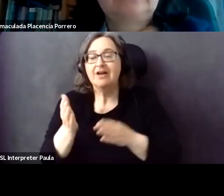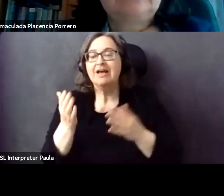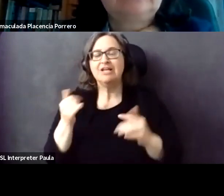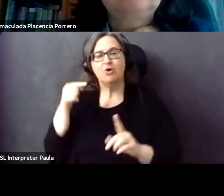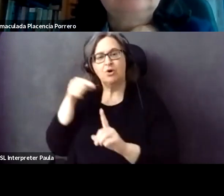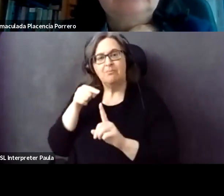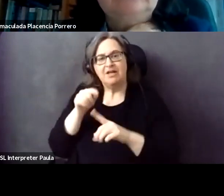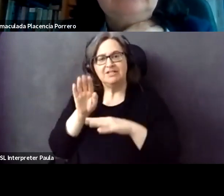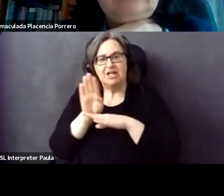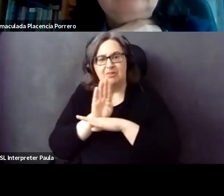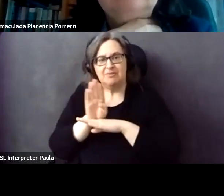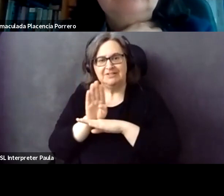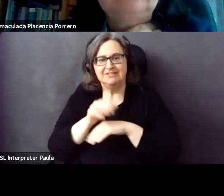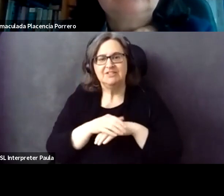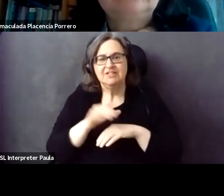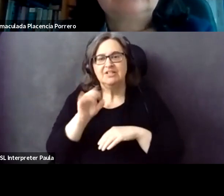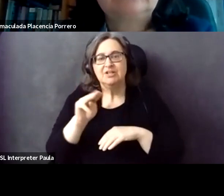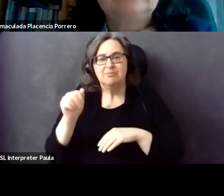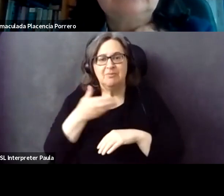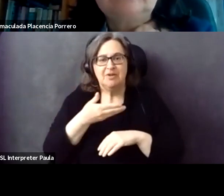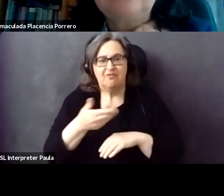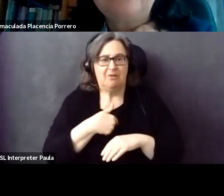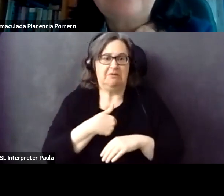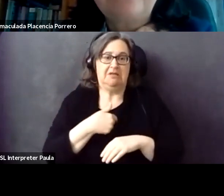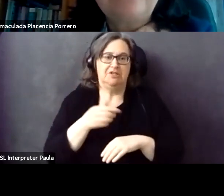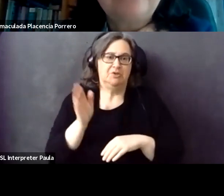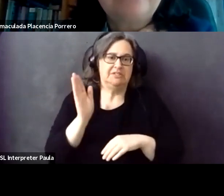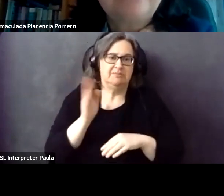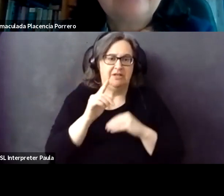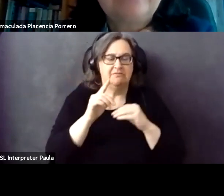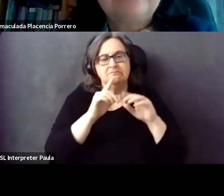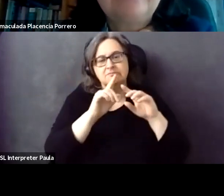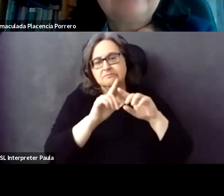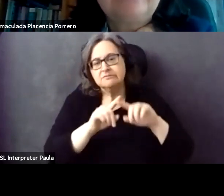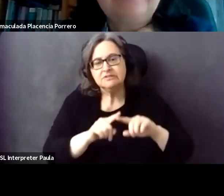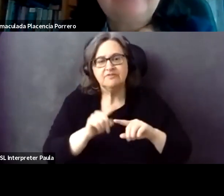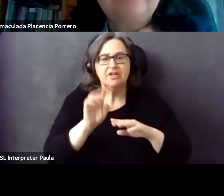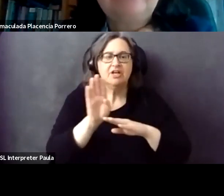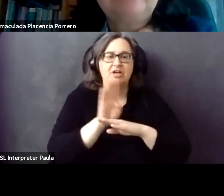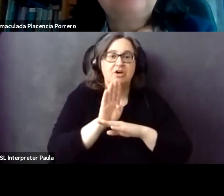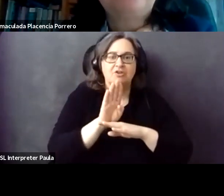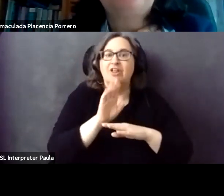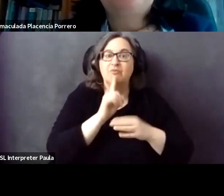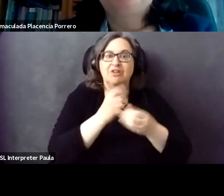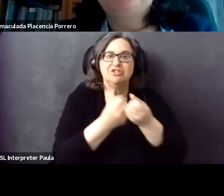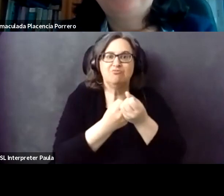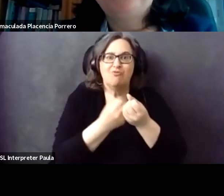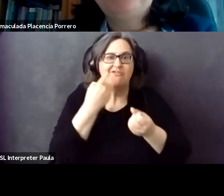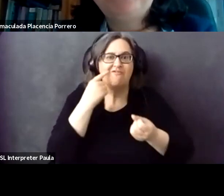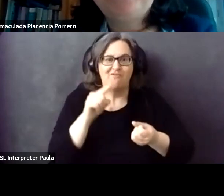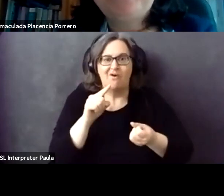. I think we will have the spillover effect. So let's go back to the business case here because I know I